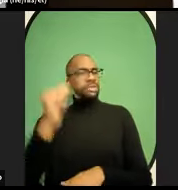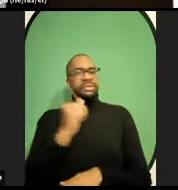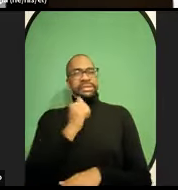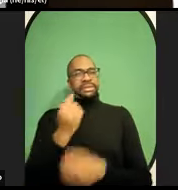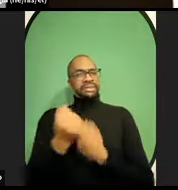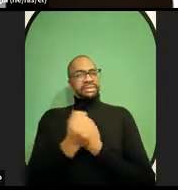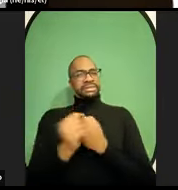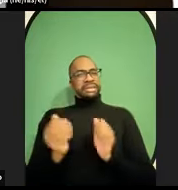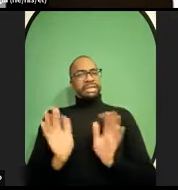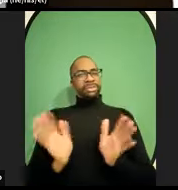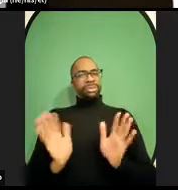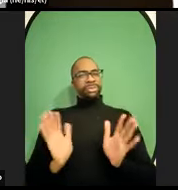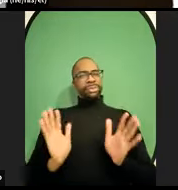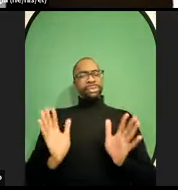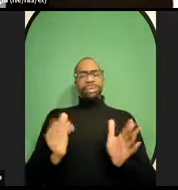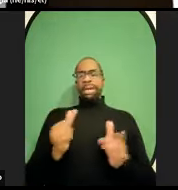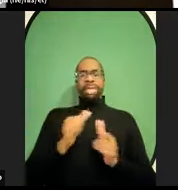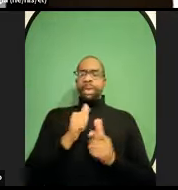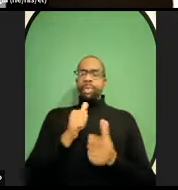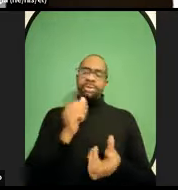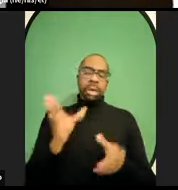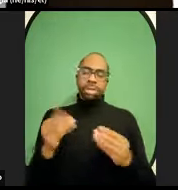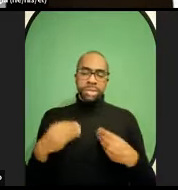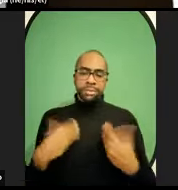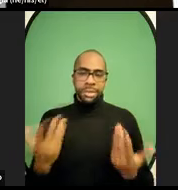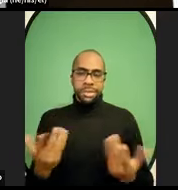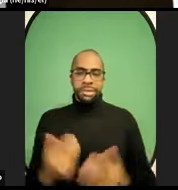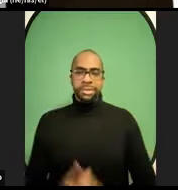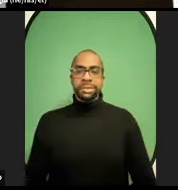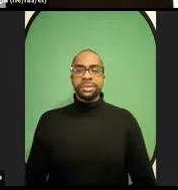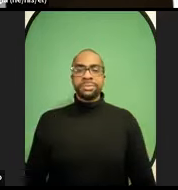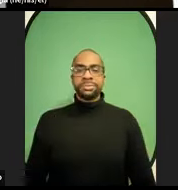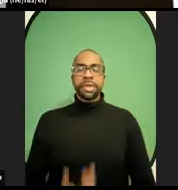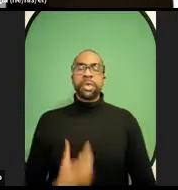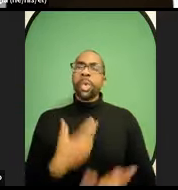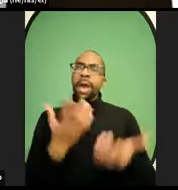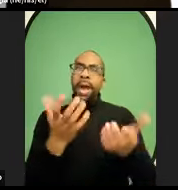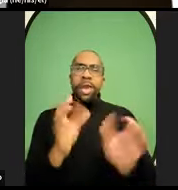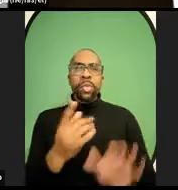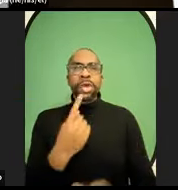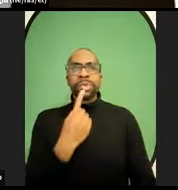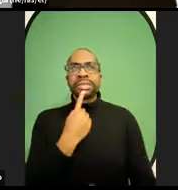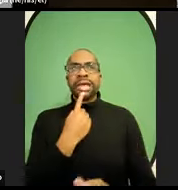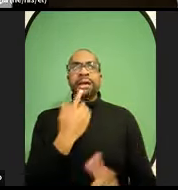if we didn't think it was saved. So at this point it's. almost like. It feels a little bit.